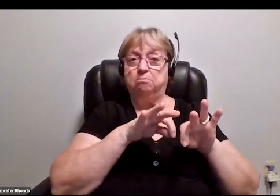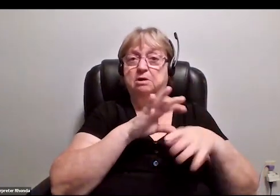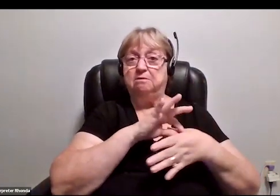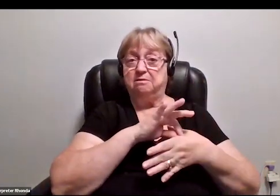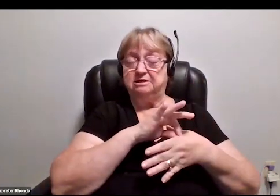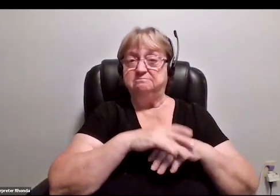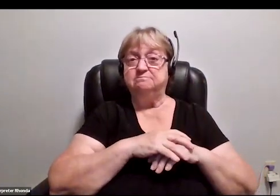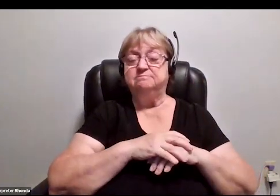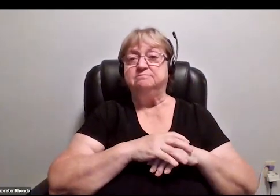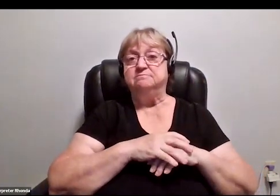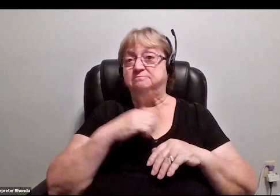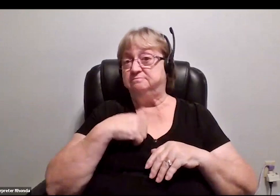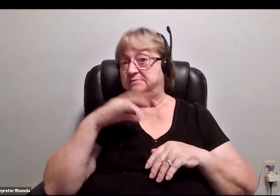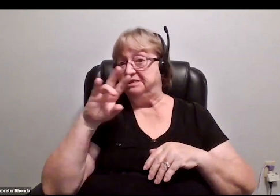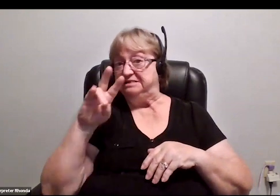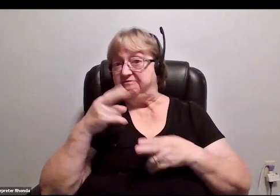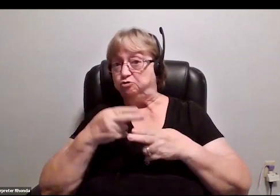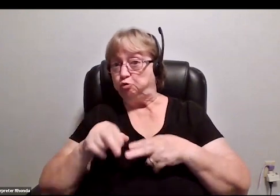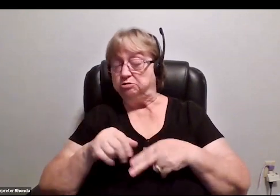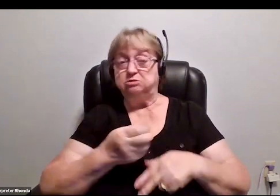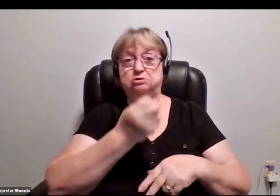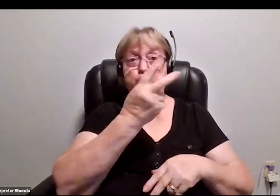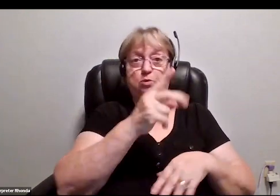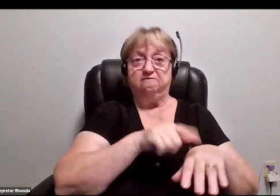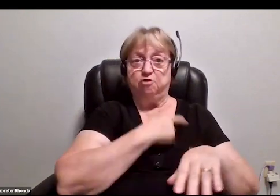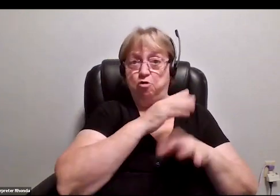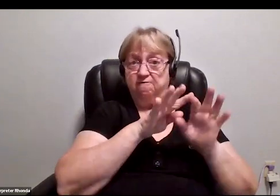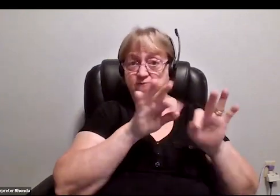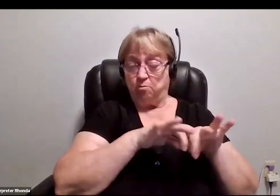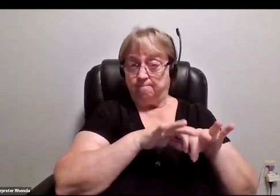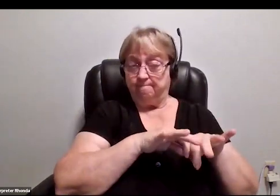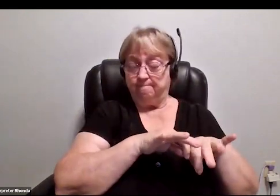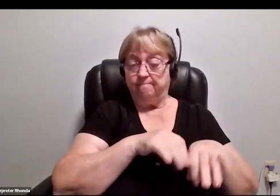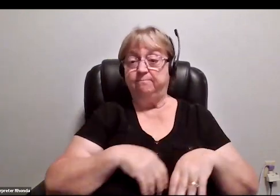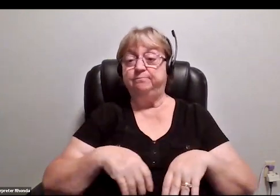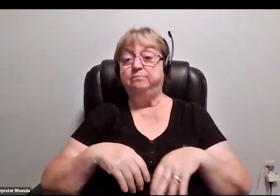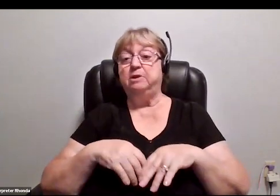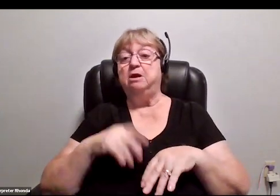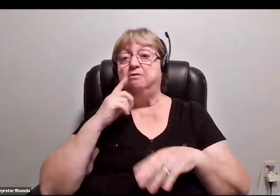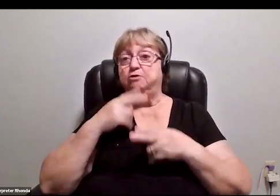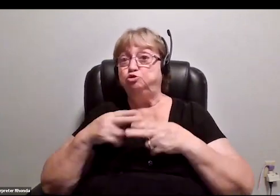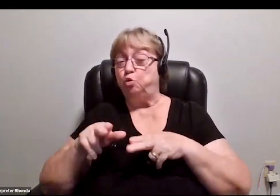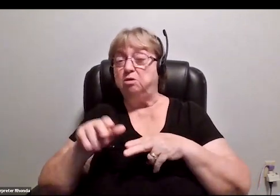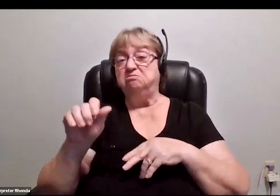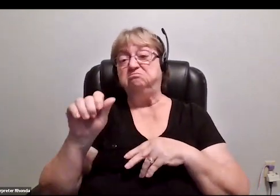We had seven Shorts and 12 long-form videos. For Shorts, our average number of views